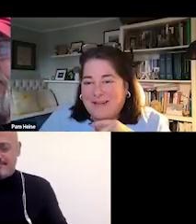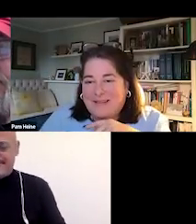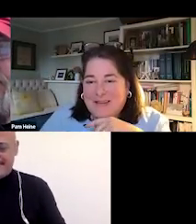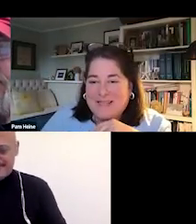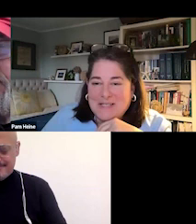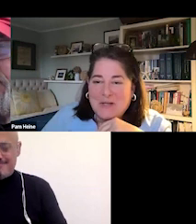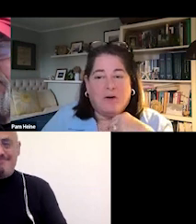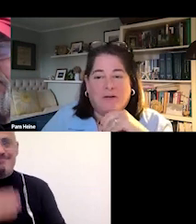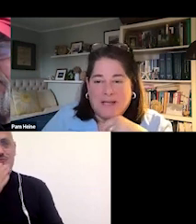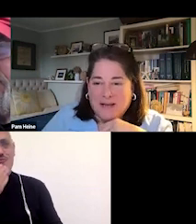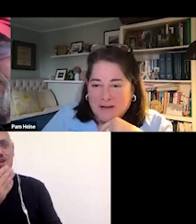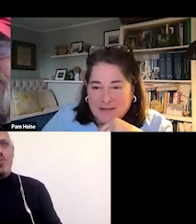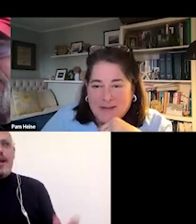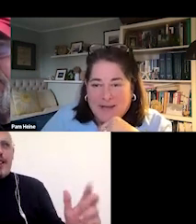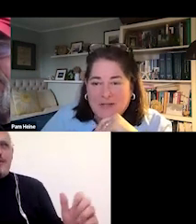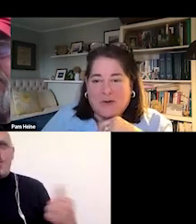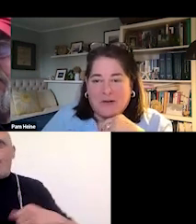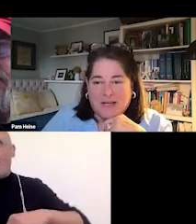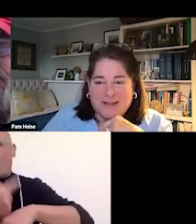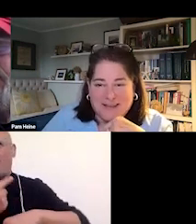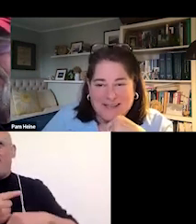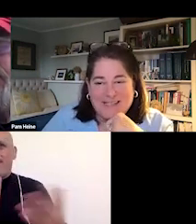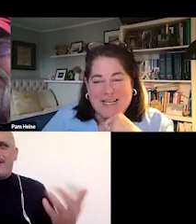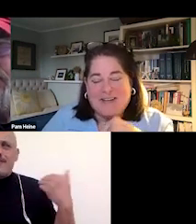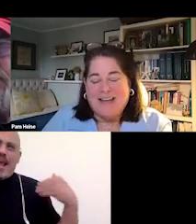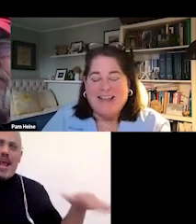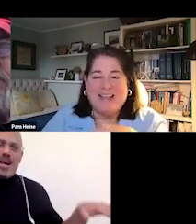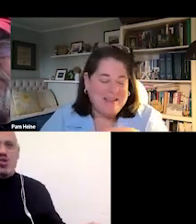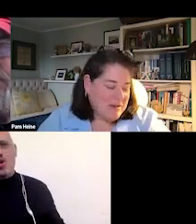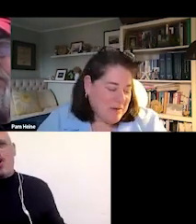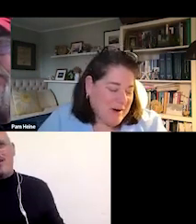Great. We can listen to you all day, Angel Arnita, and Jerry.